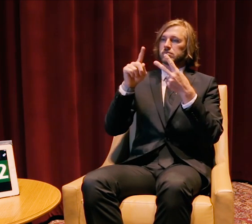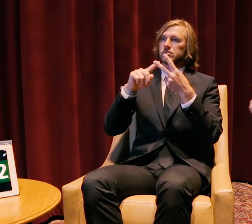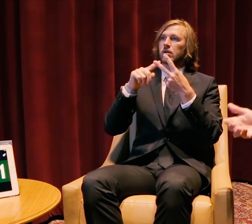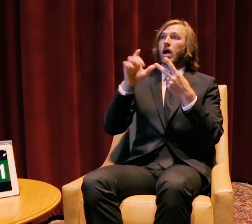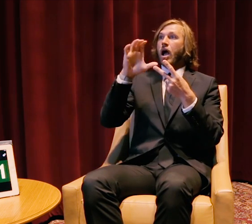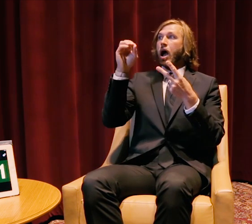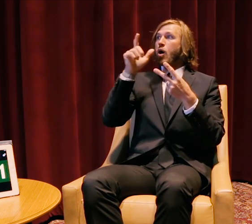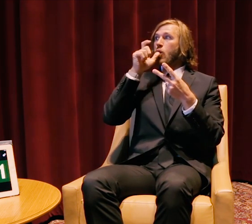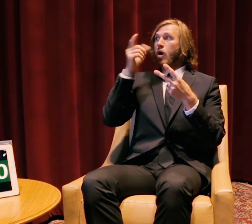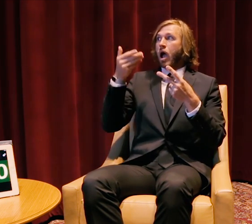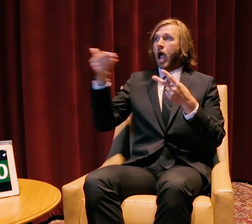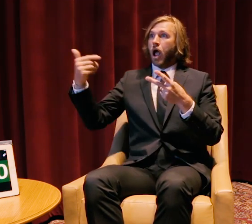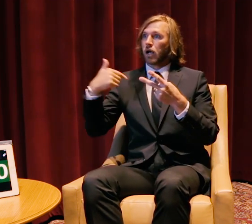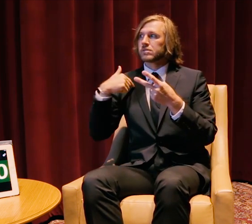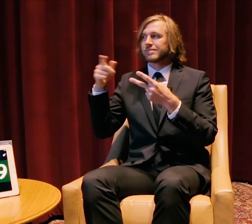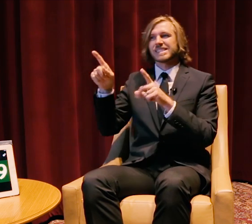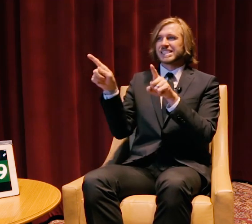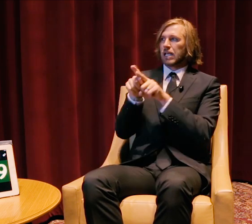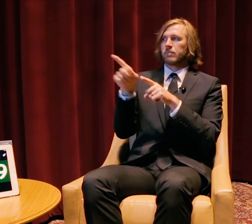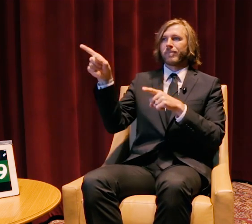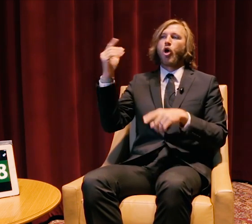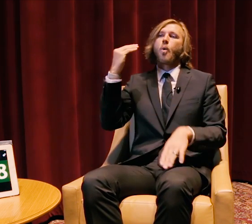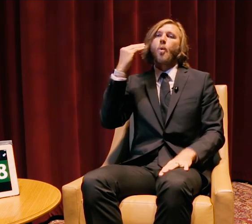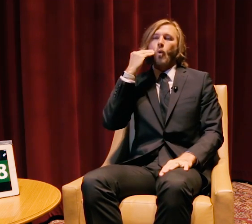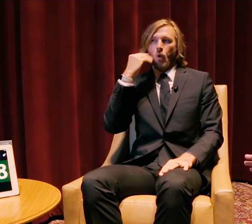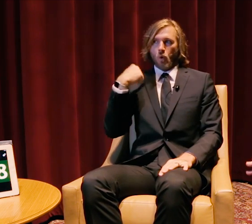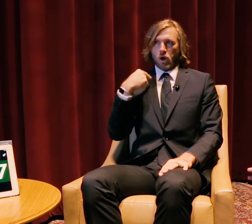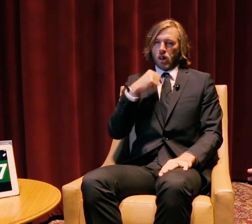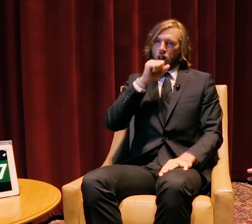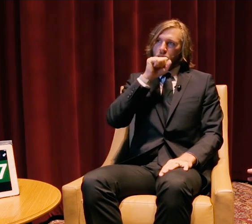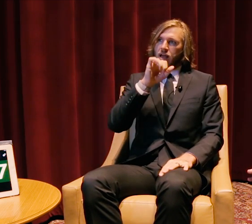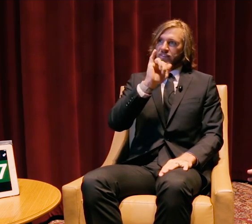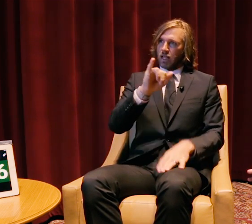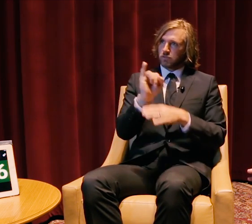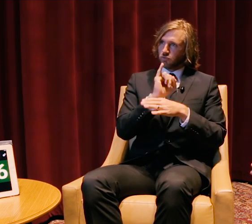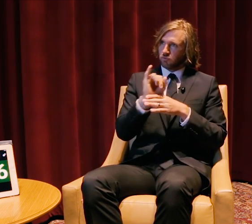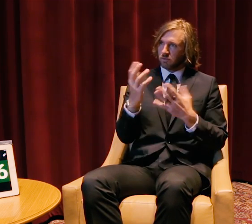in the companies that hired us. They knew we loved the industry.